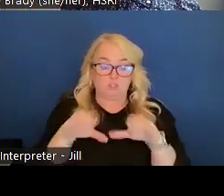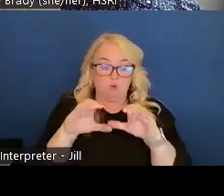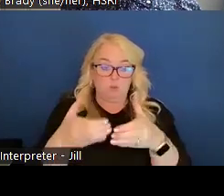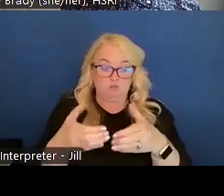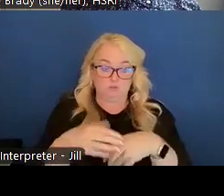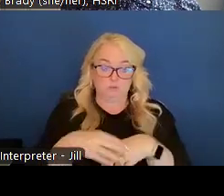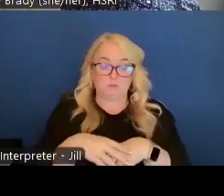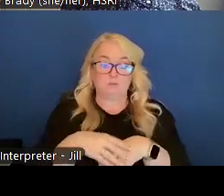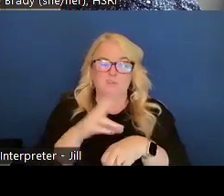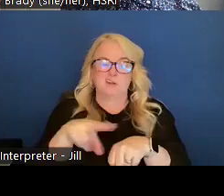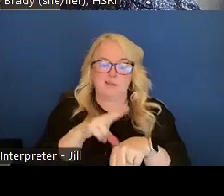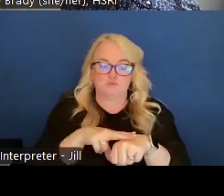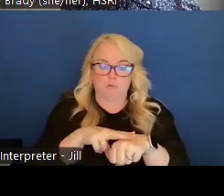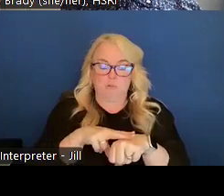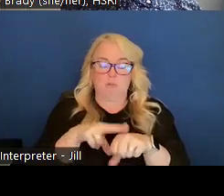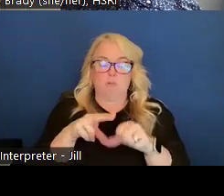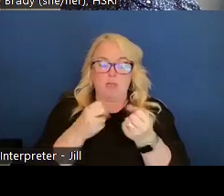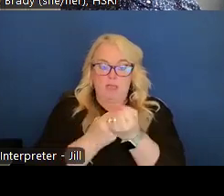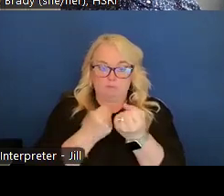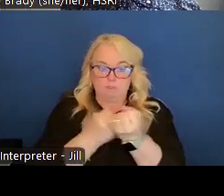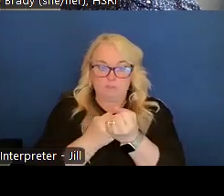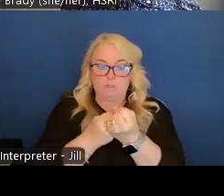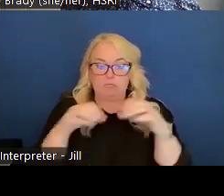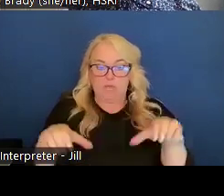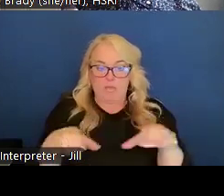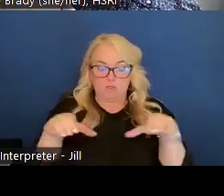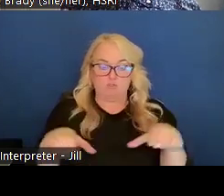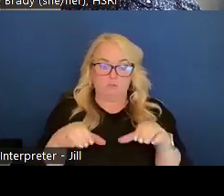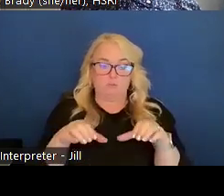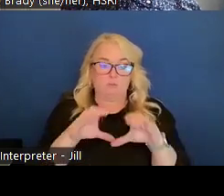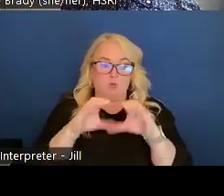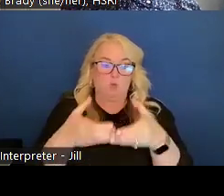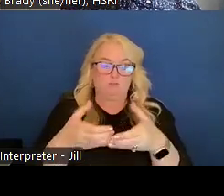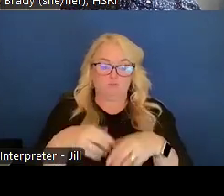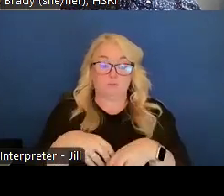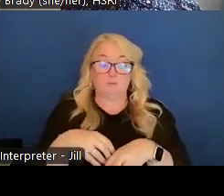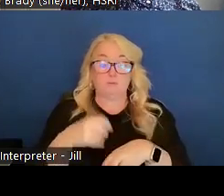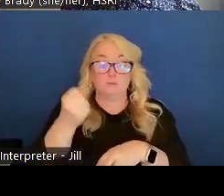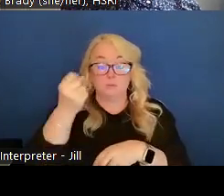National Advocacy and Action Coalition members who are